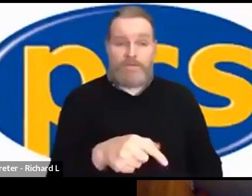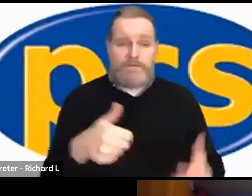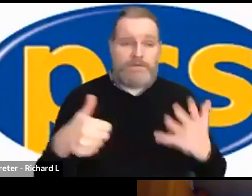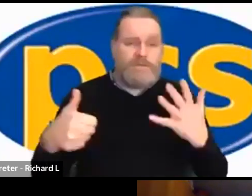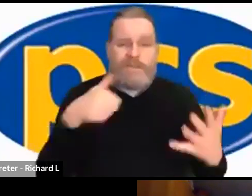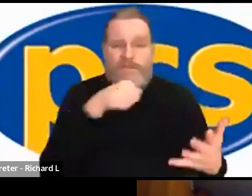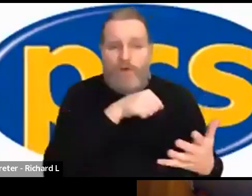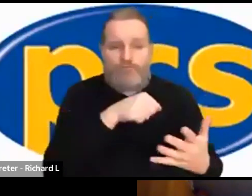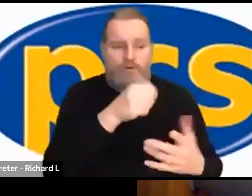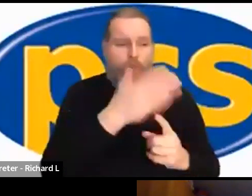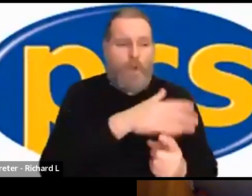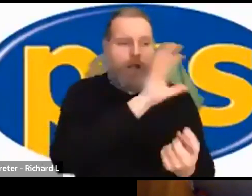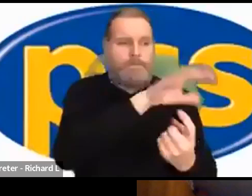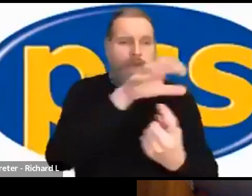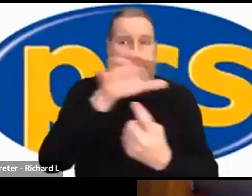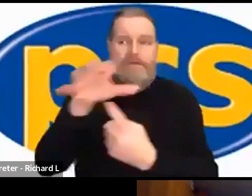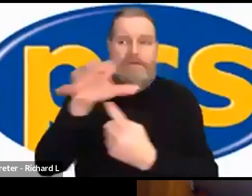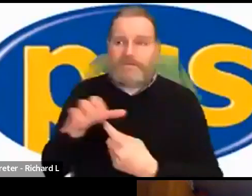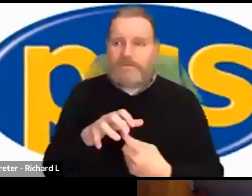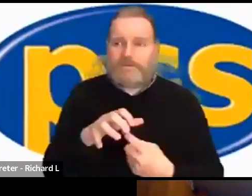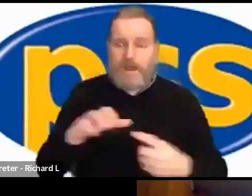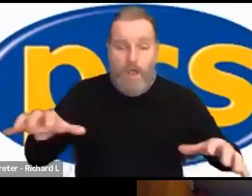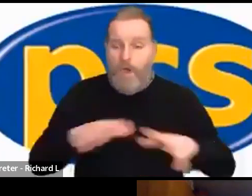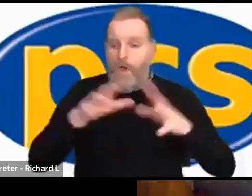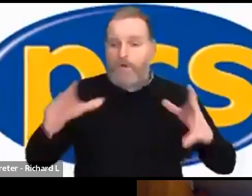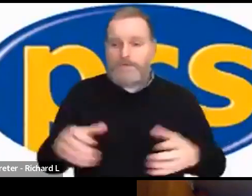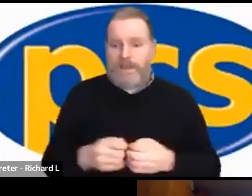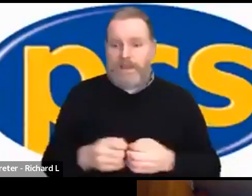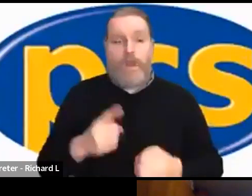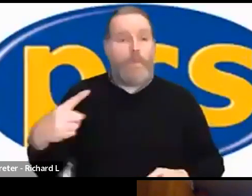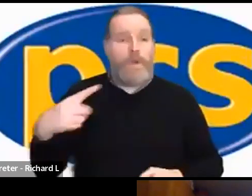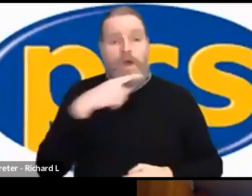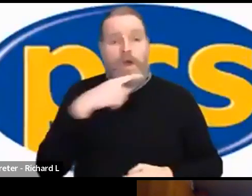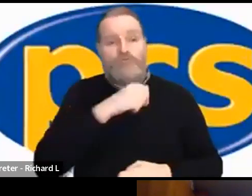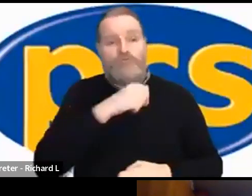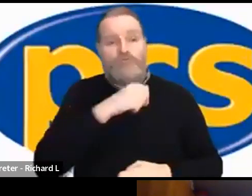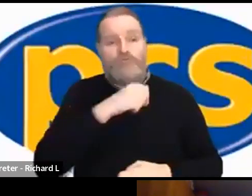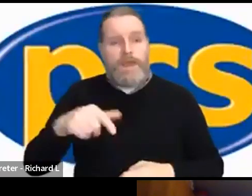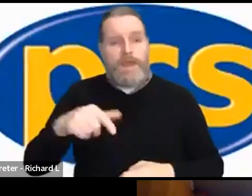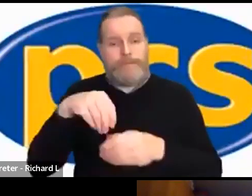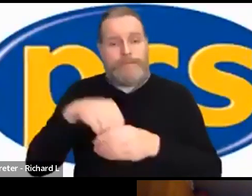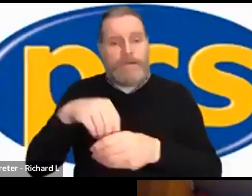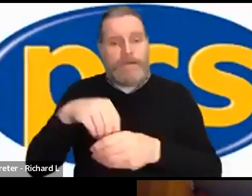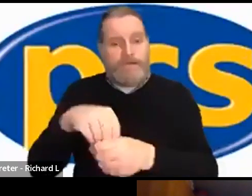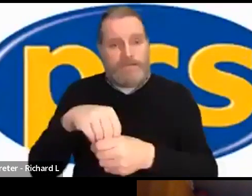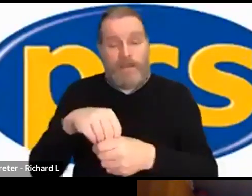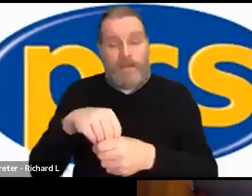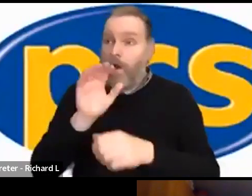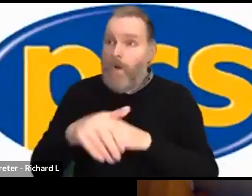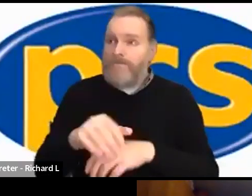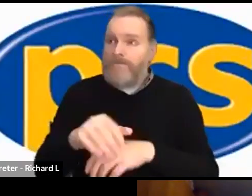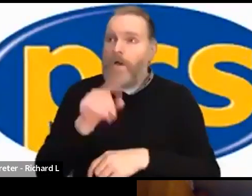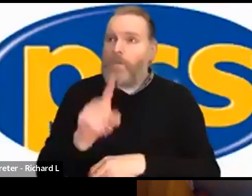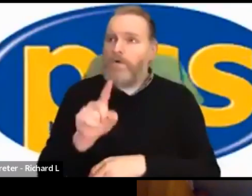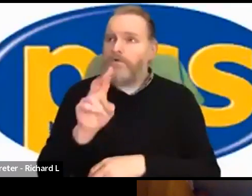workplaces being called out on strike just strike, just shy of a 100,000 members in a members in a 125 different governments